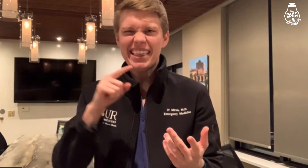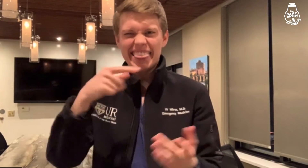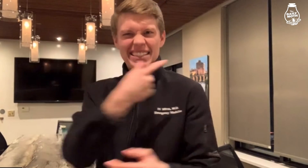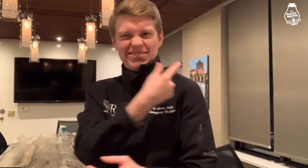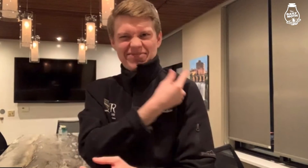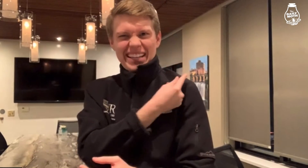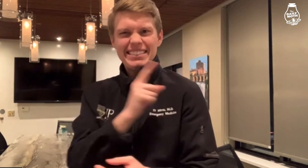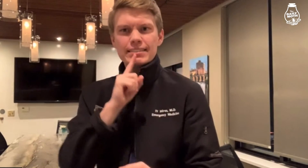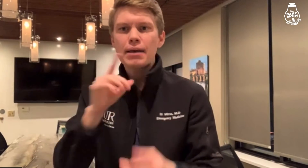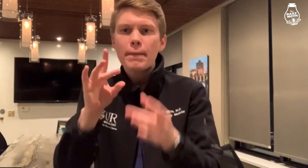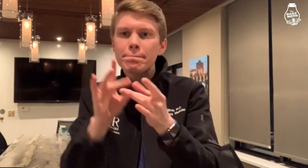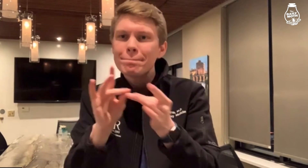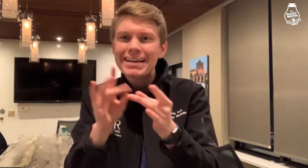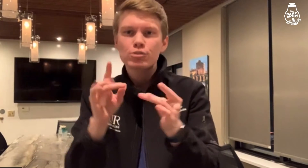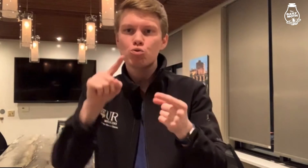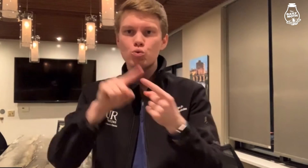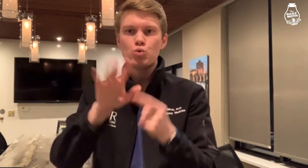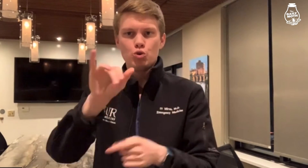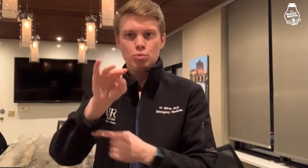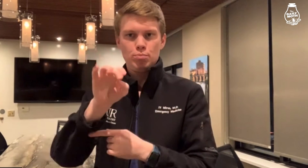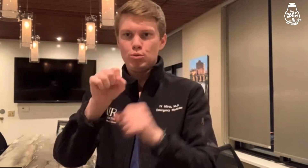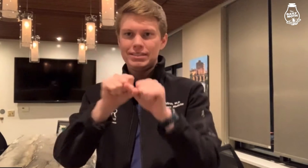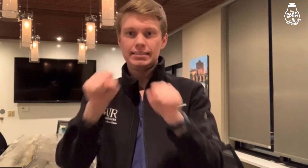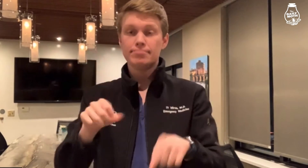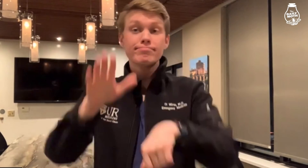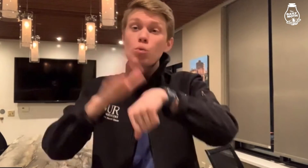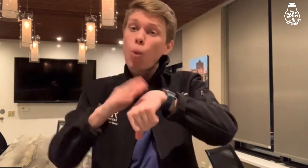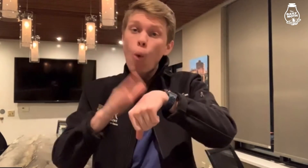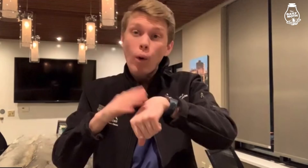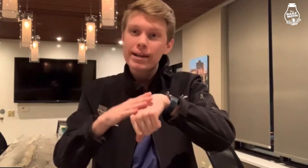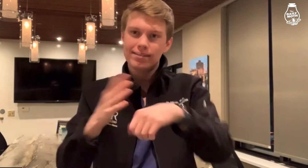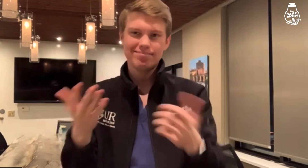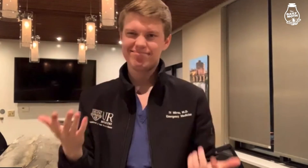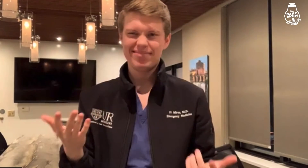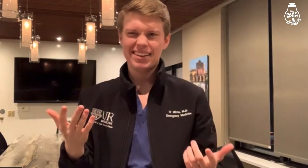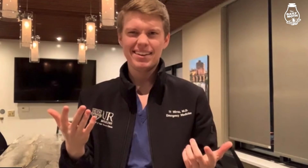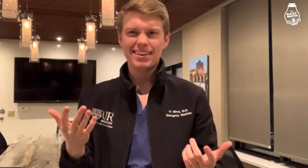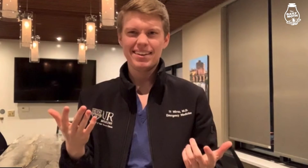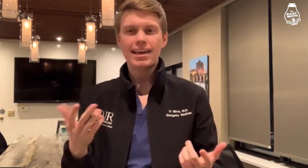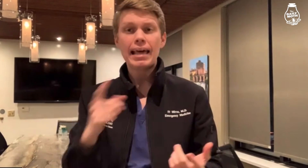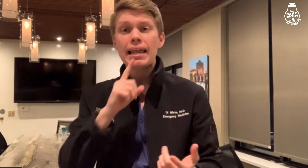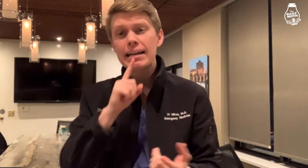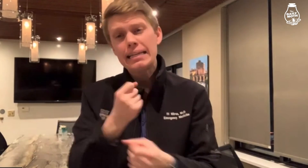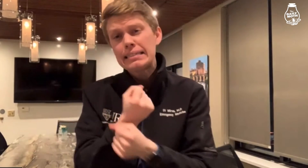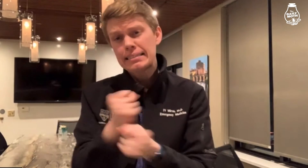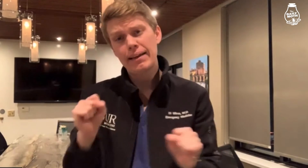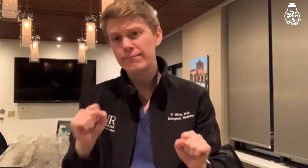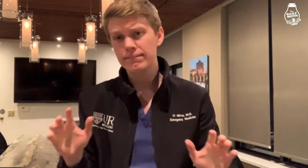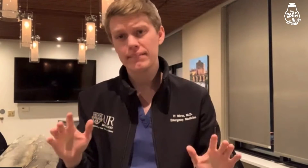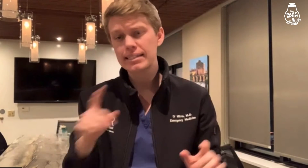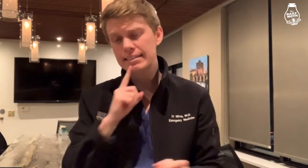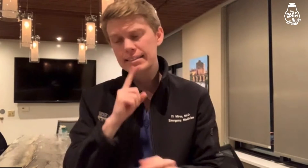This vaccine is a message to your immune system to warn it. It is safe.